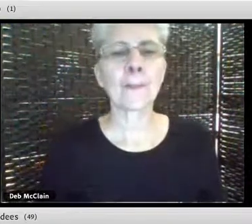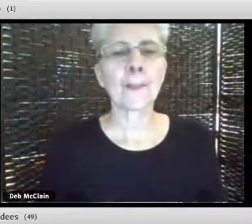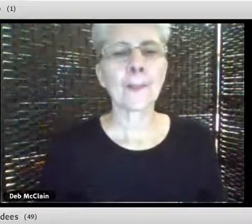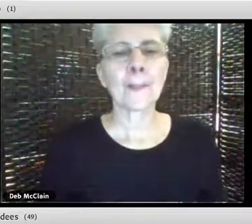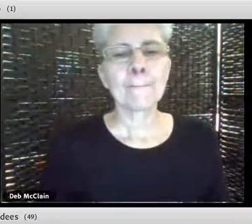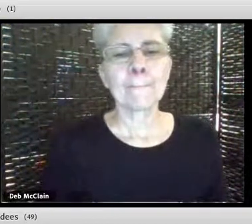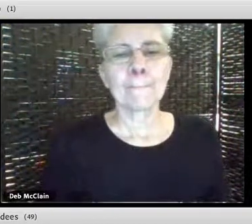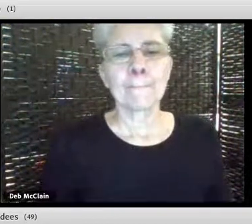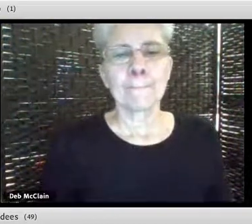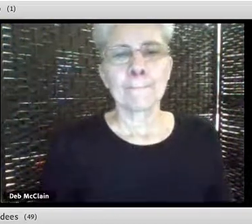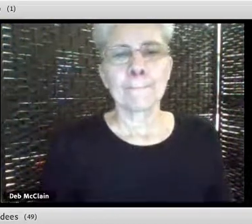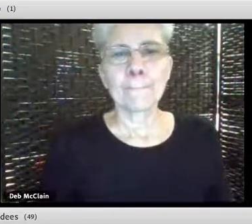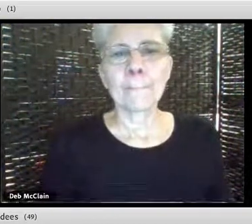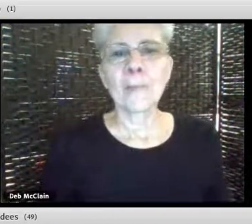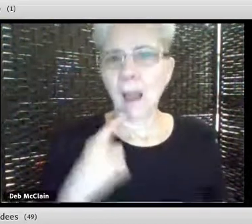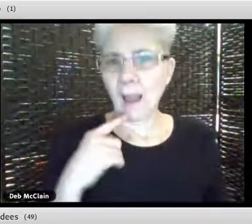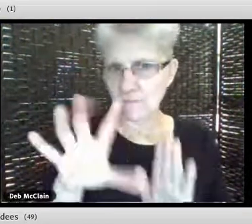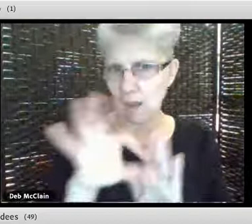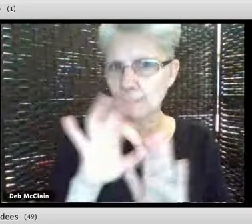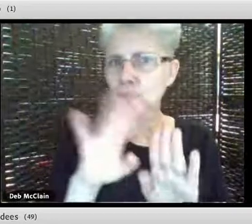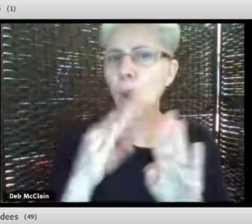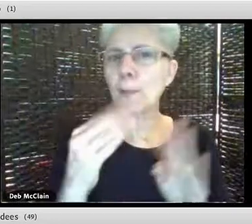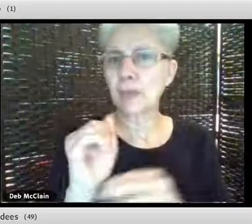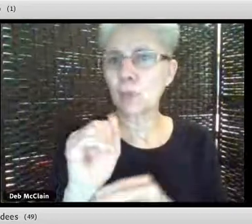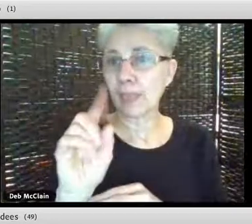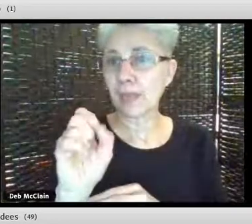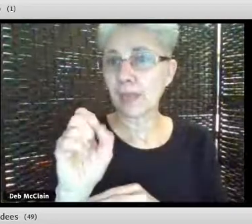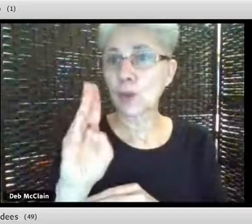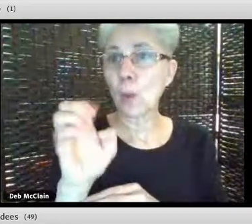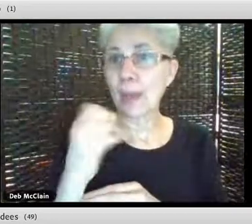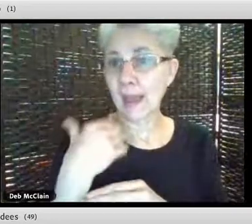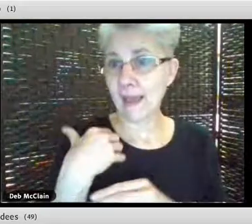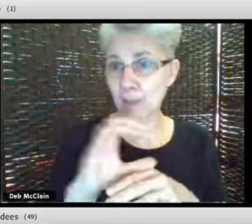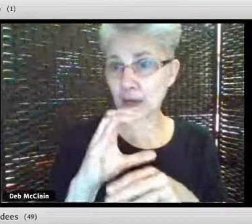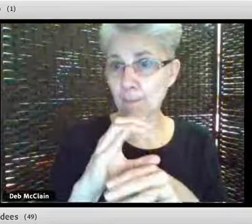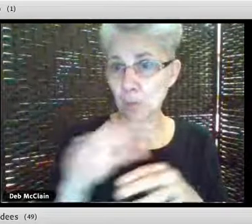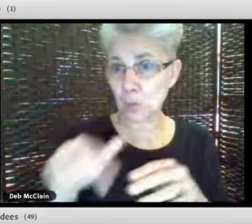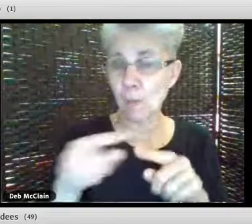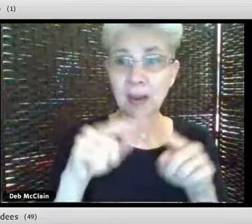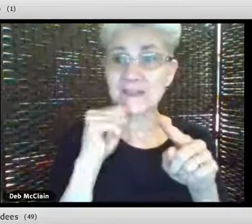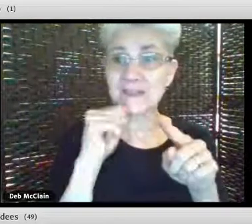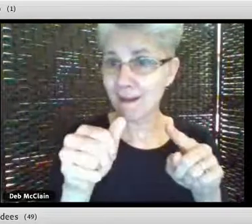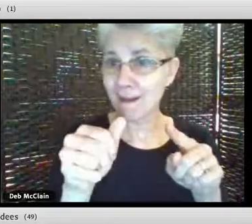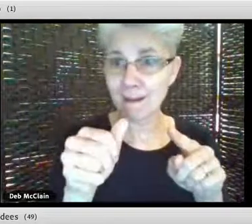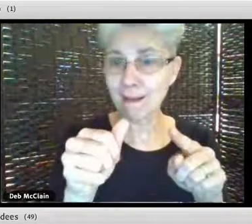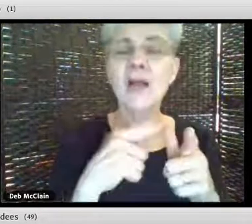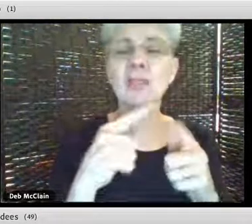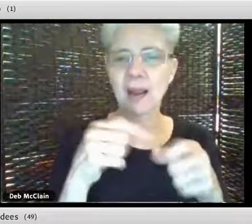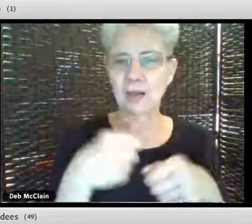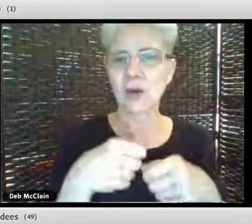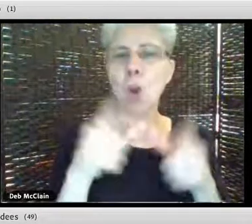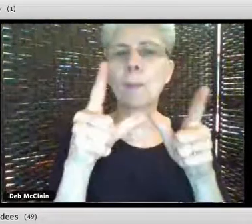And you'll see I've got the option to open it with Adobe because I have that on my computer, but if I didn't, I could open it in Google Docs.